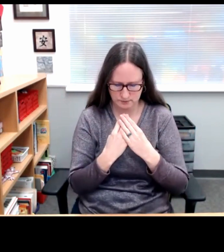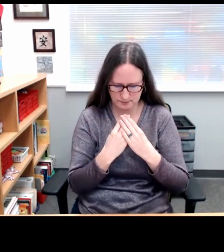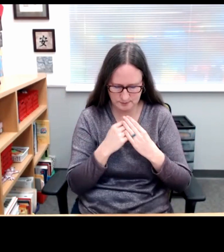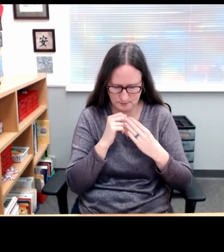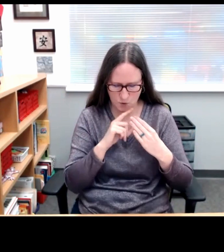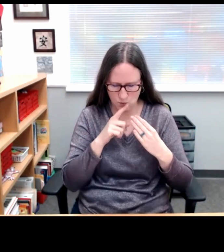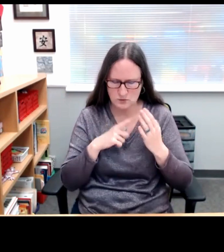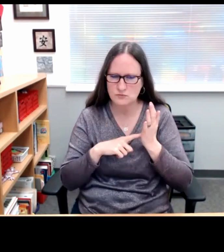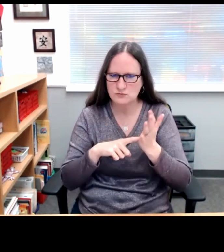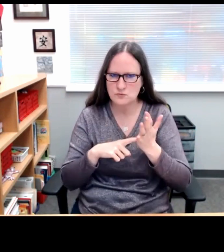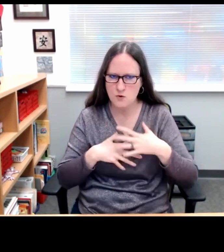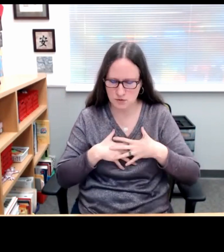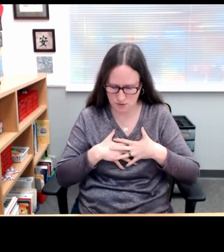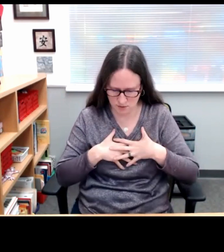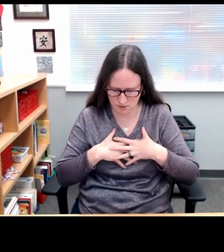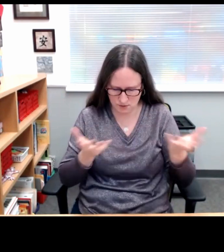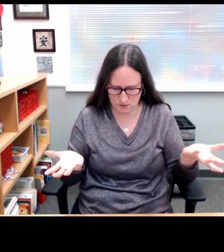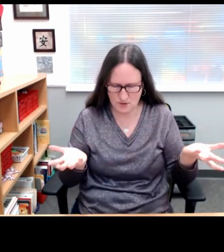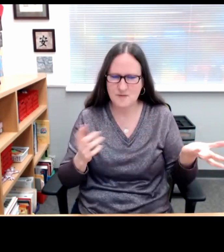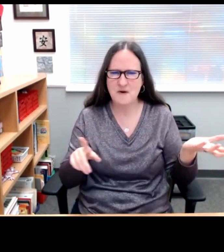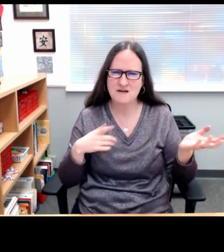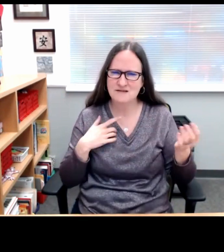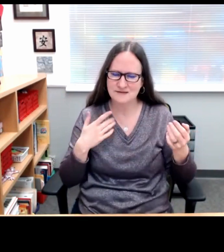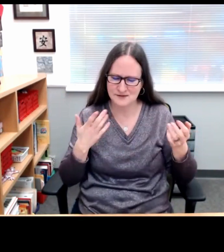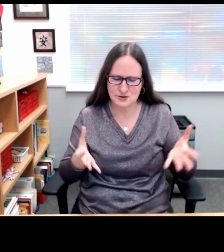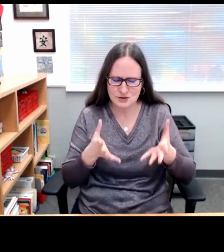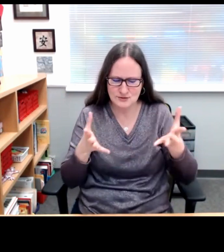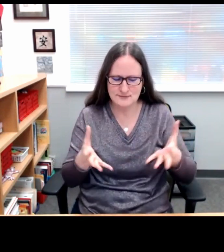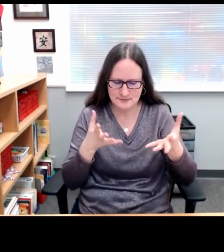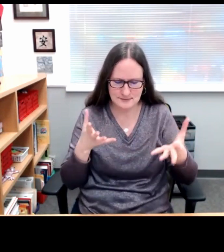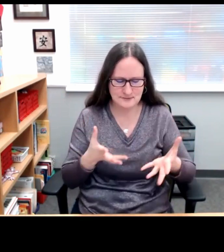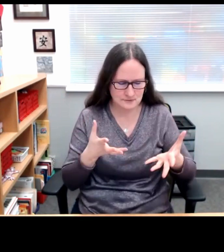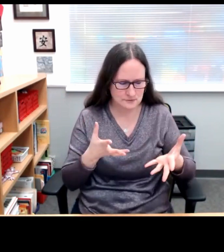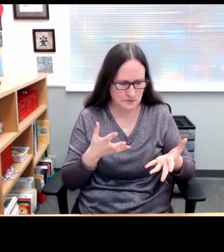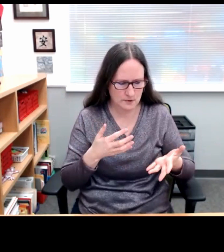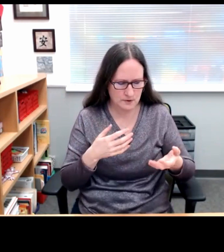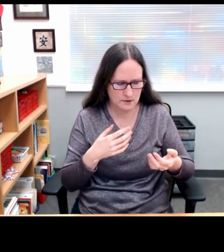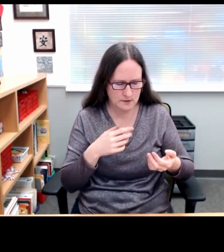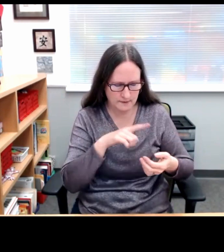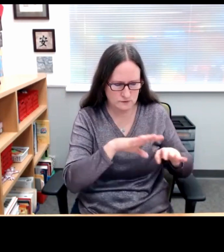Oftentimes there's such a filter that we're dealing with and